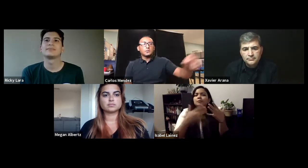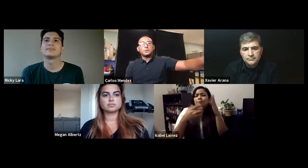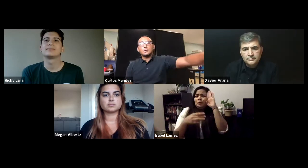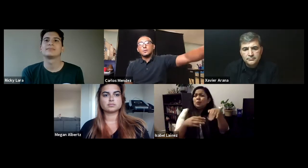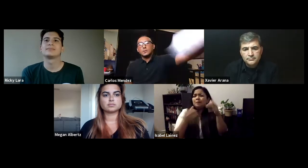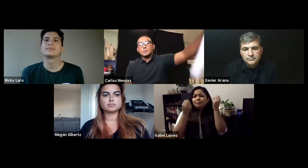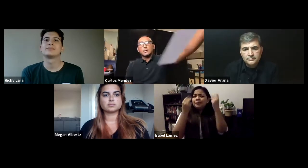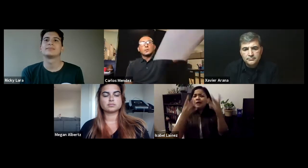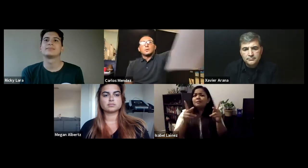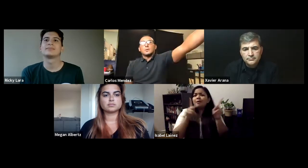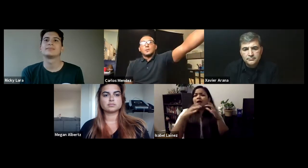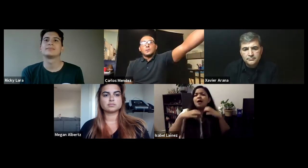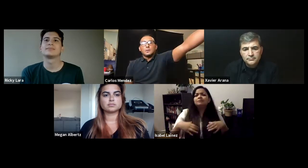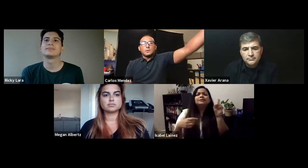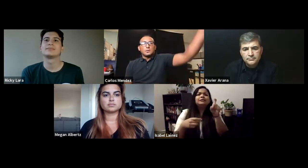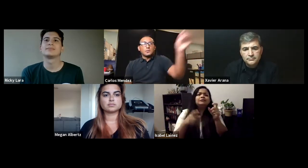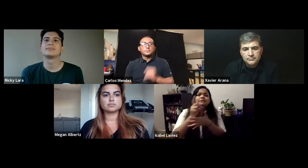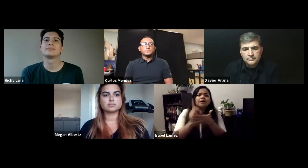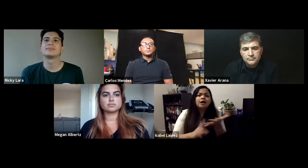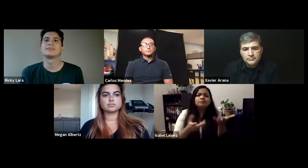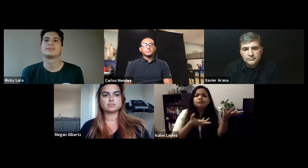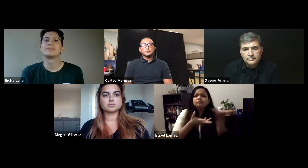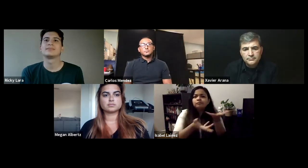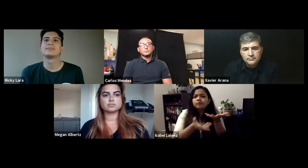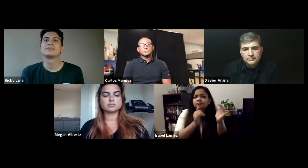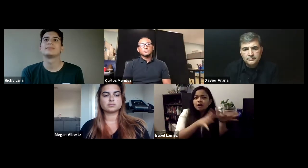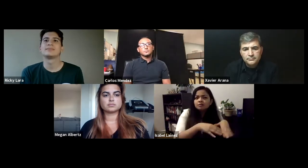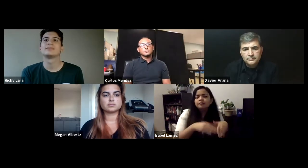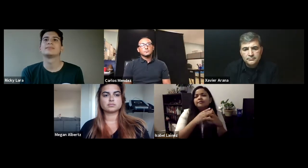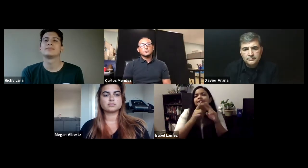I include, um, the culture as much as I can,